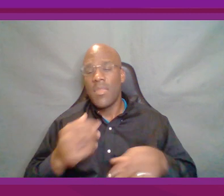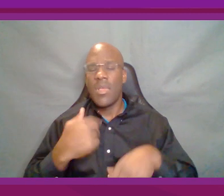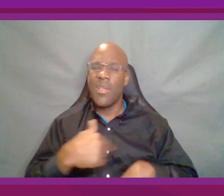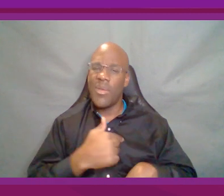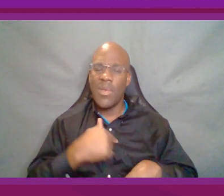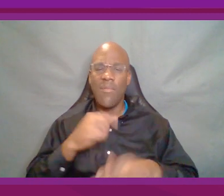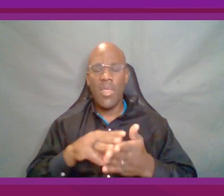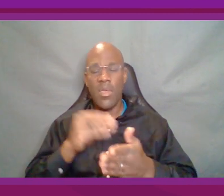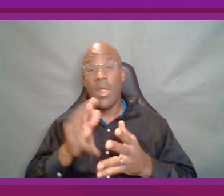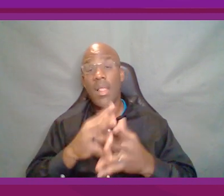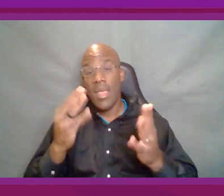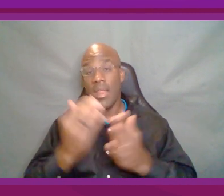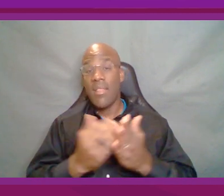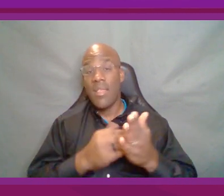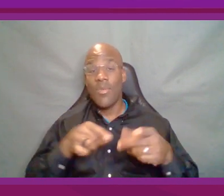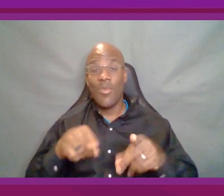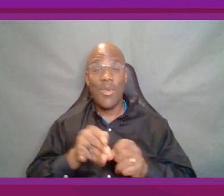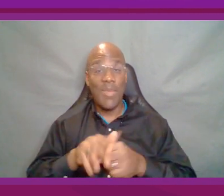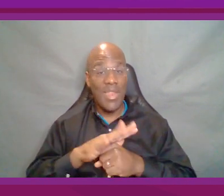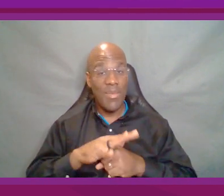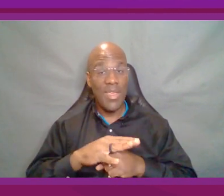so we've learned a lot of lessons in the pandemic,